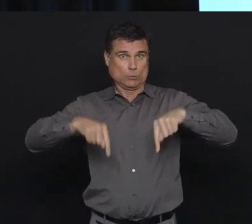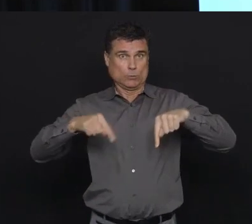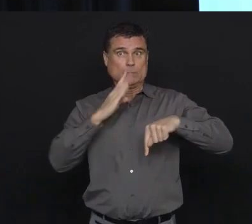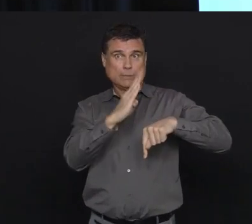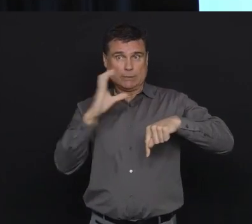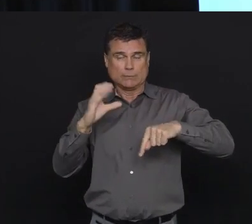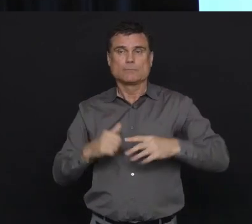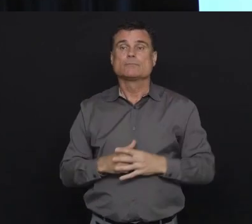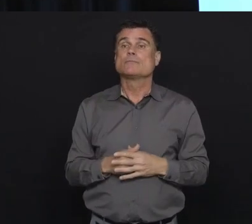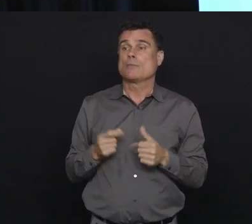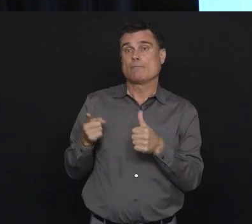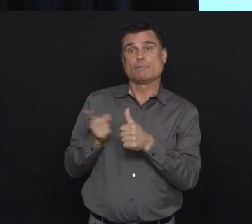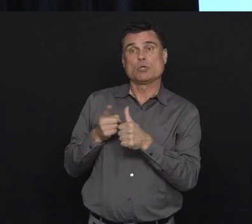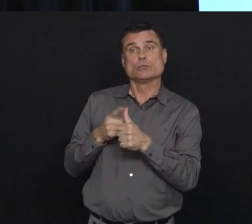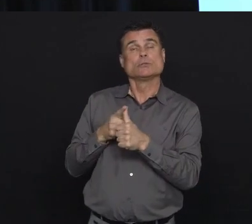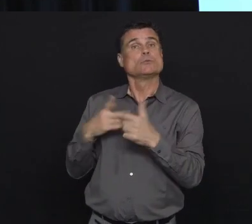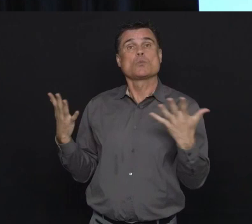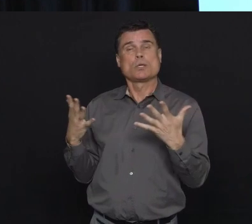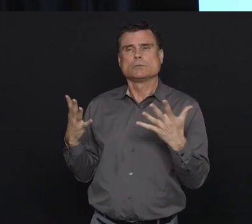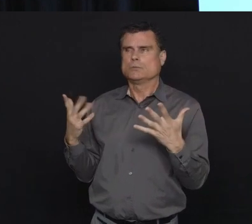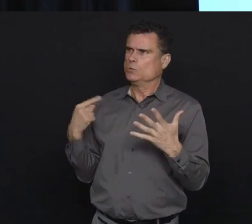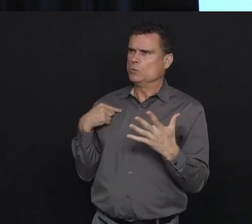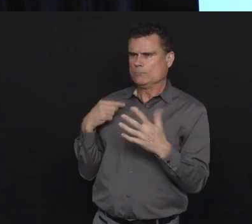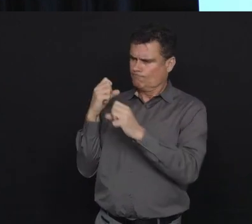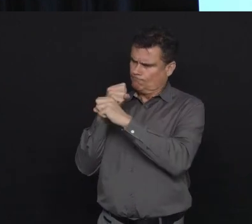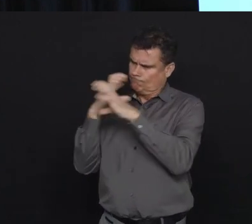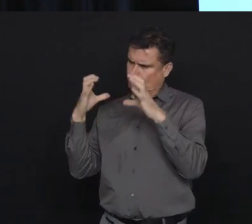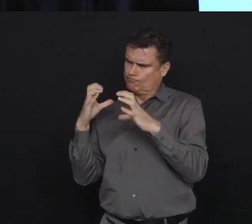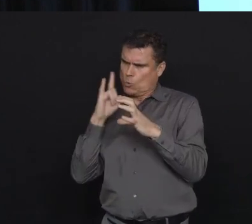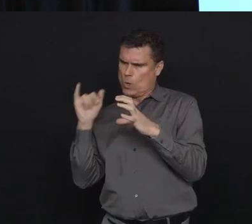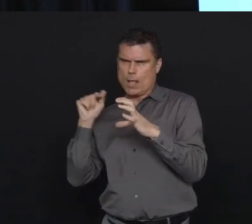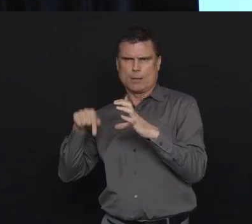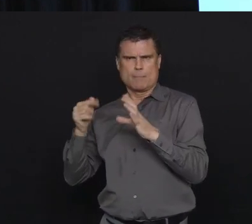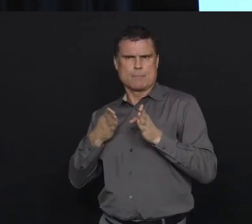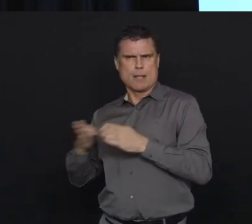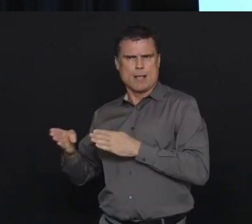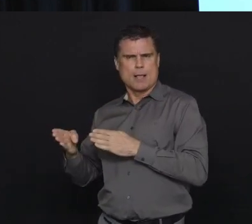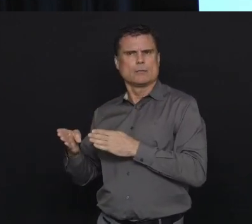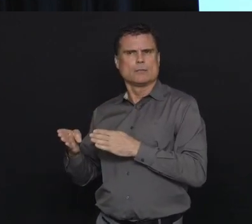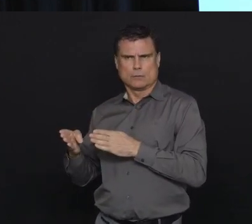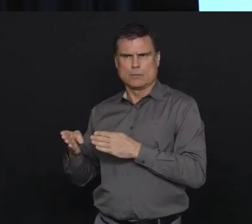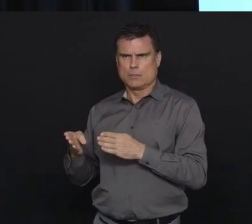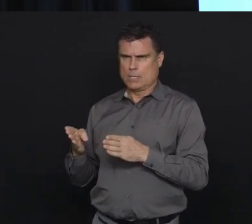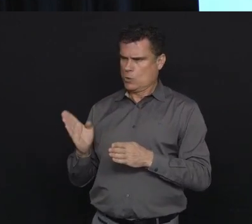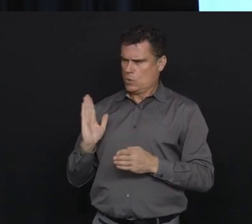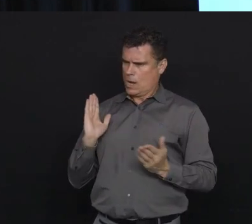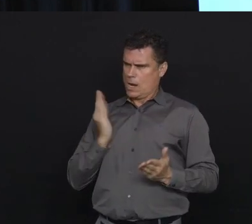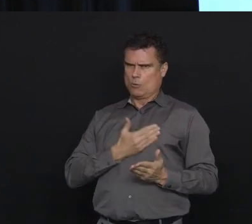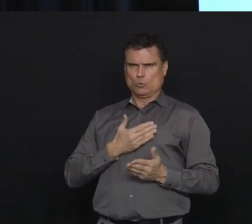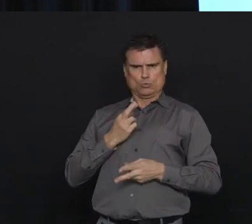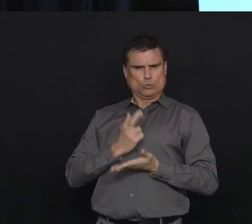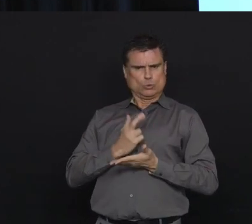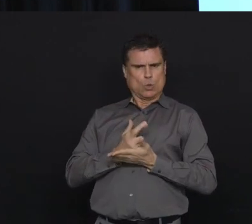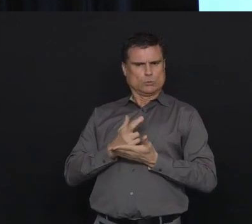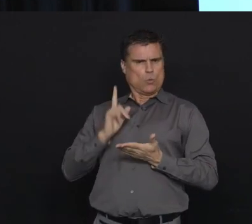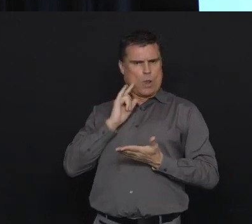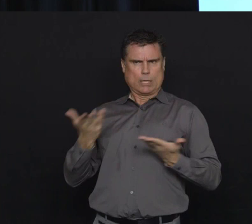talk about is how we know where we are compared to what other populations have happened around the world.